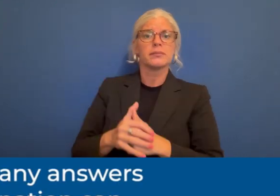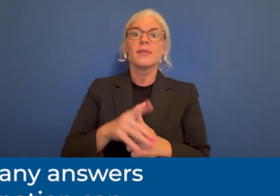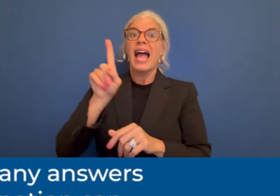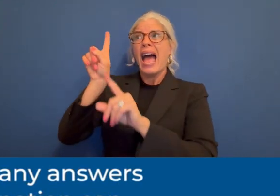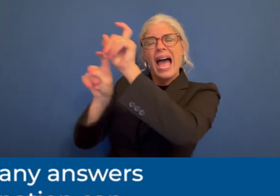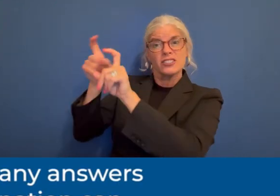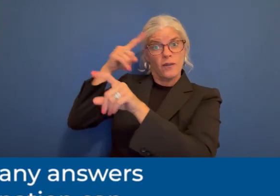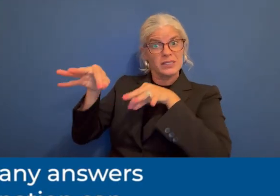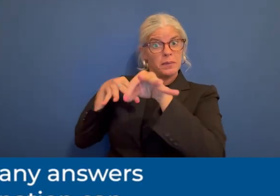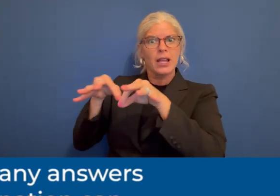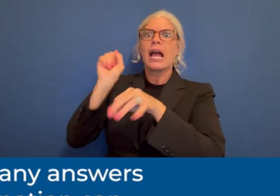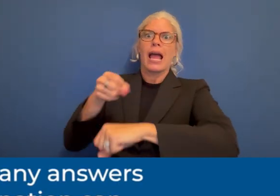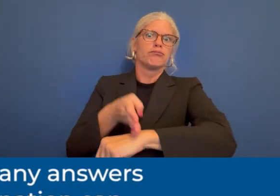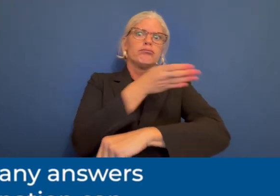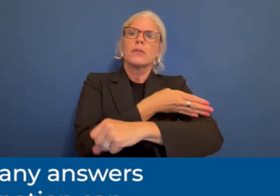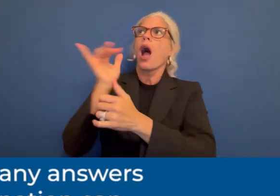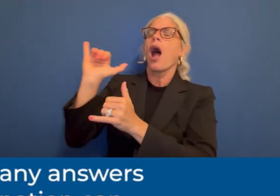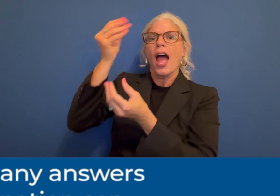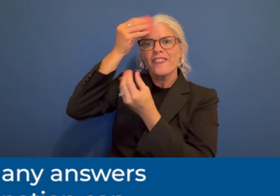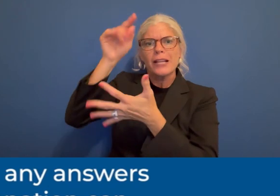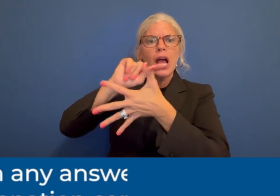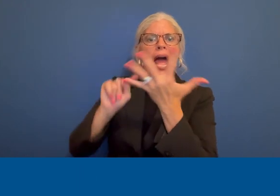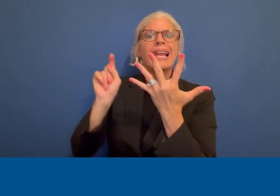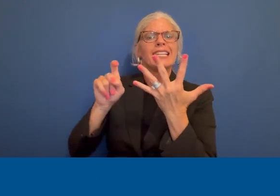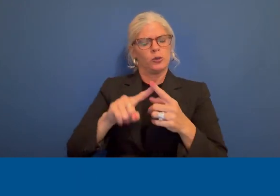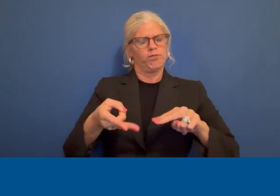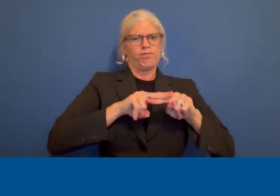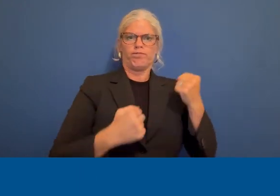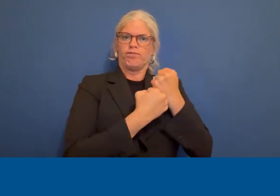further information needed to advocate for yourself and our community.